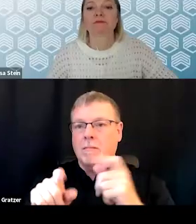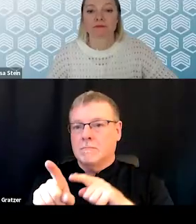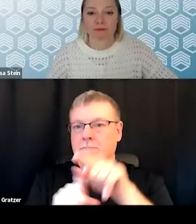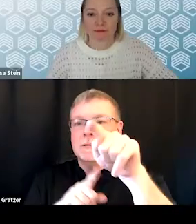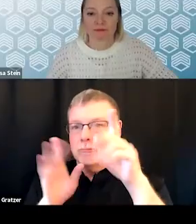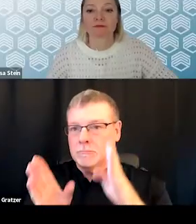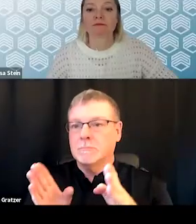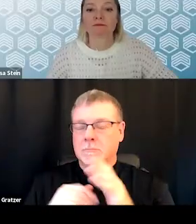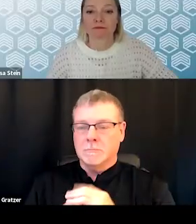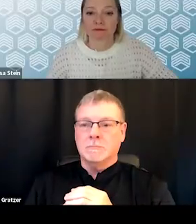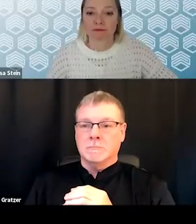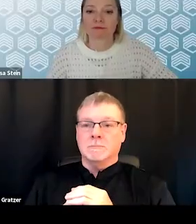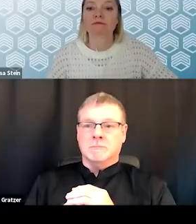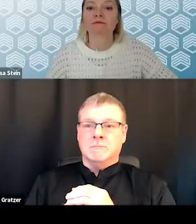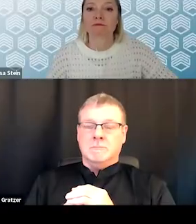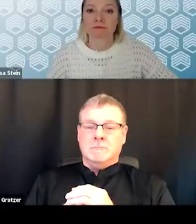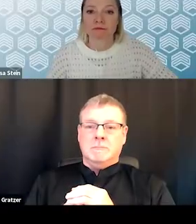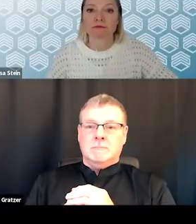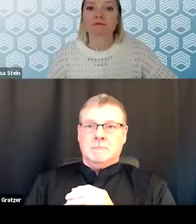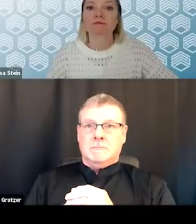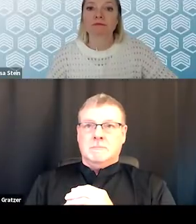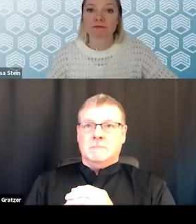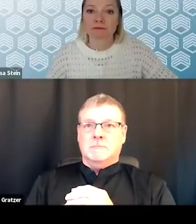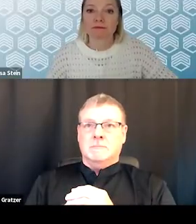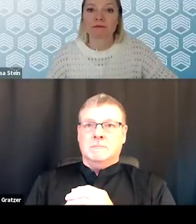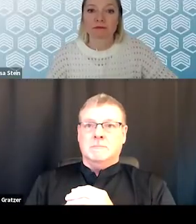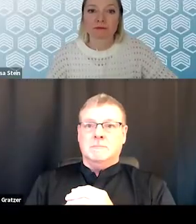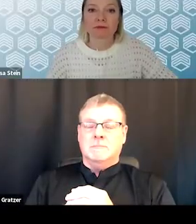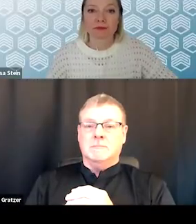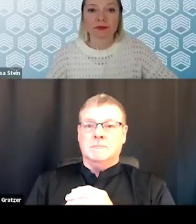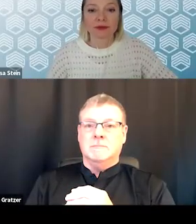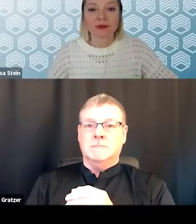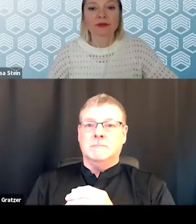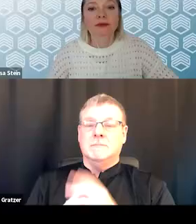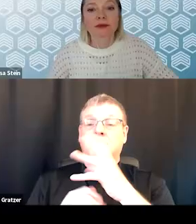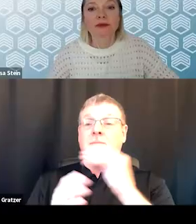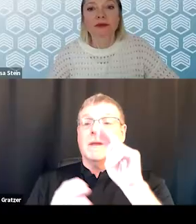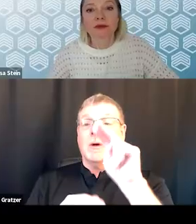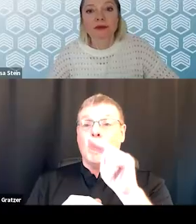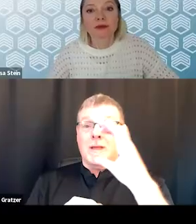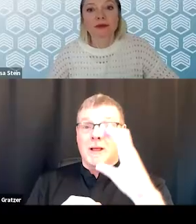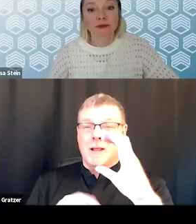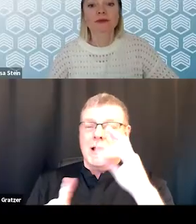And as I mentioned, the state of North Carolina functions a little bit differently.